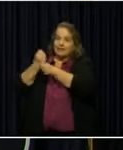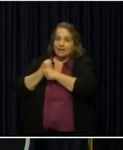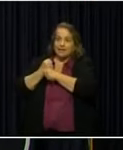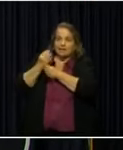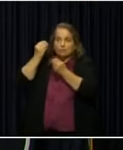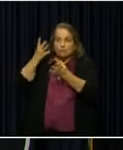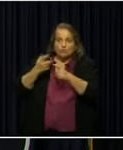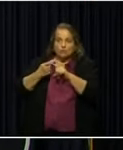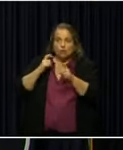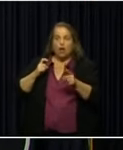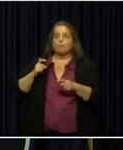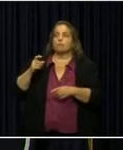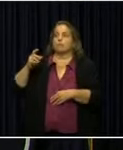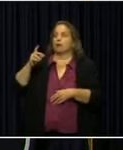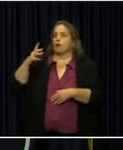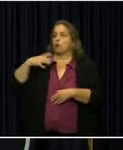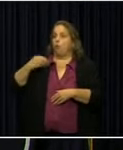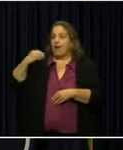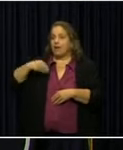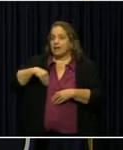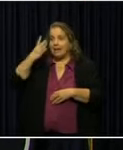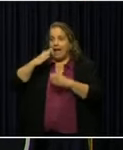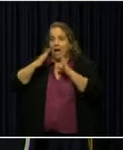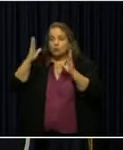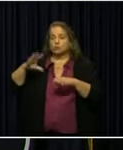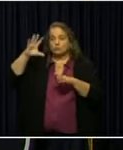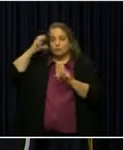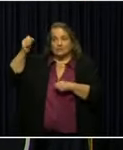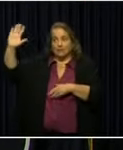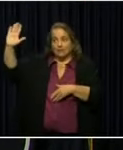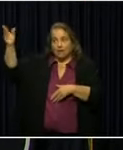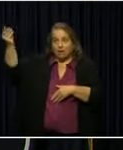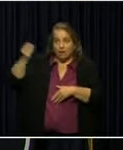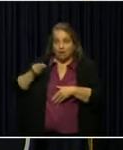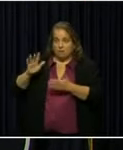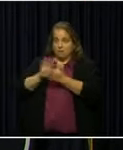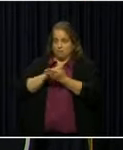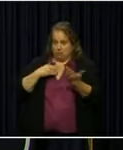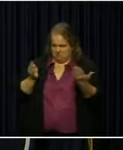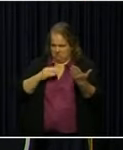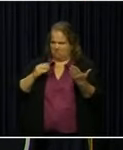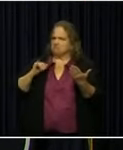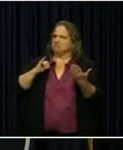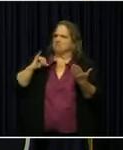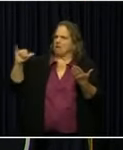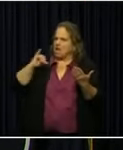WE GET TOWARDS THE END OF IT. MY COMMENT ABOUT HEALTH CARE SPECIFICALLY JUST FOR A MINUTE.